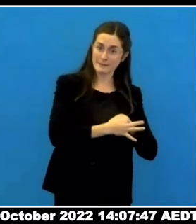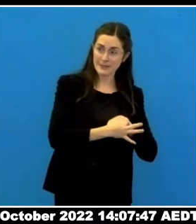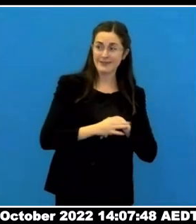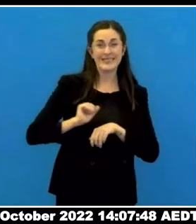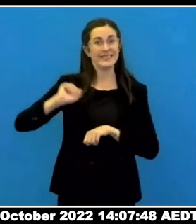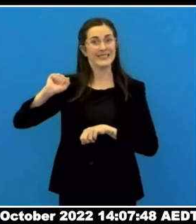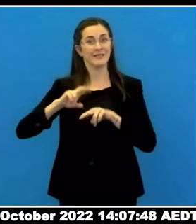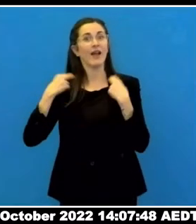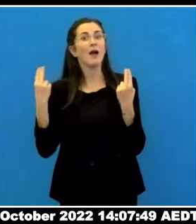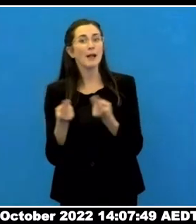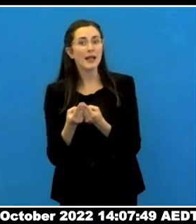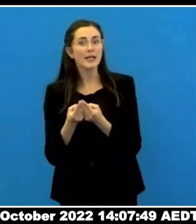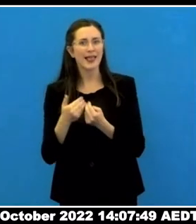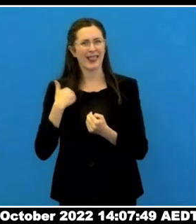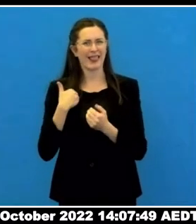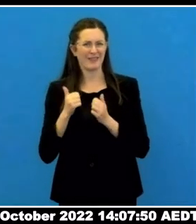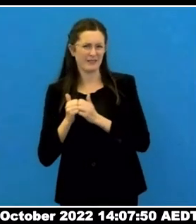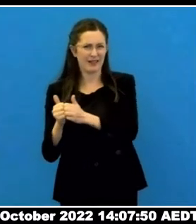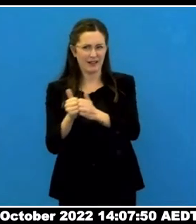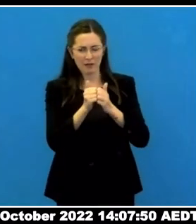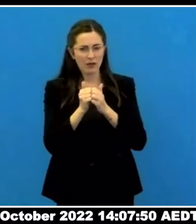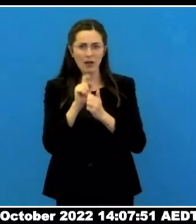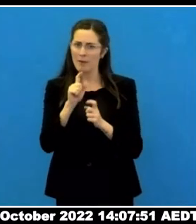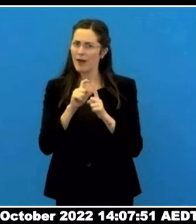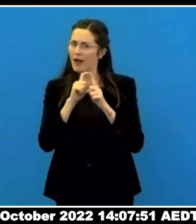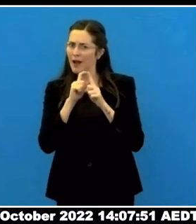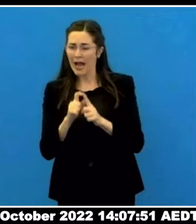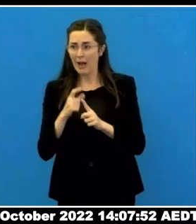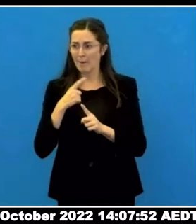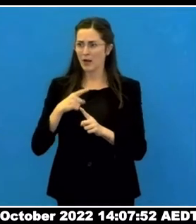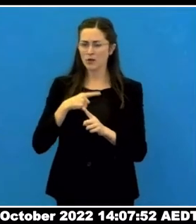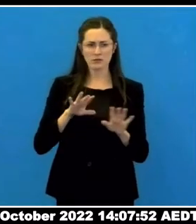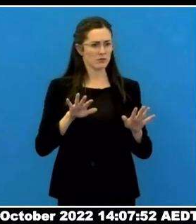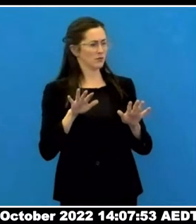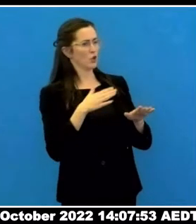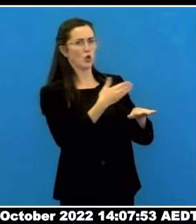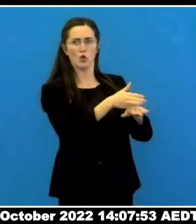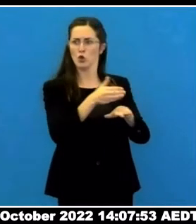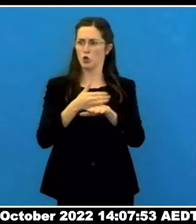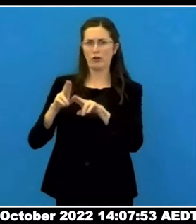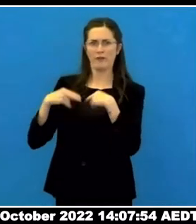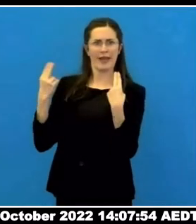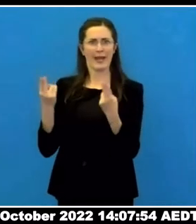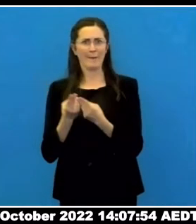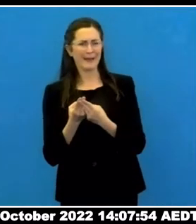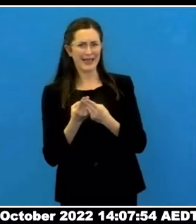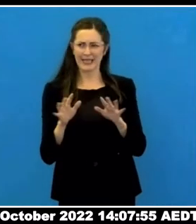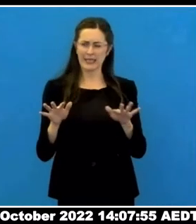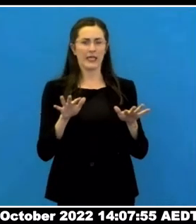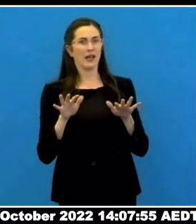It was very difficult, because I had to adjust to living with new people, and I missed my family and friends.